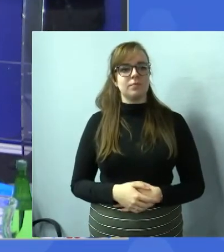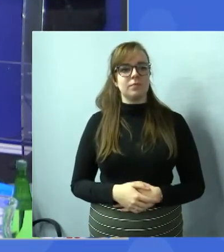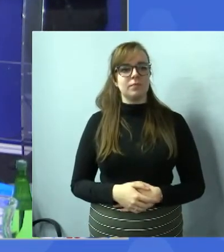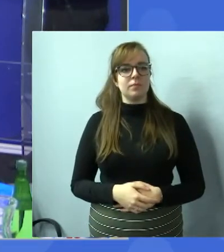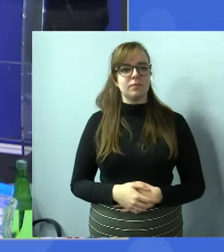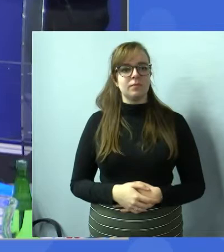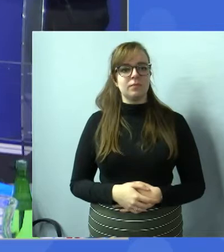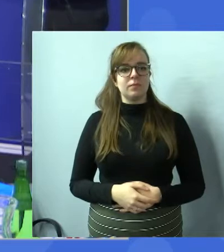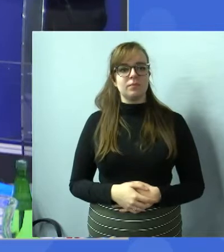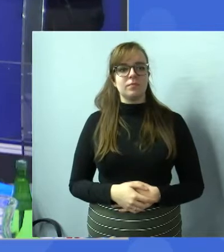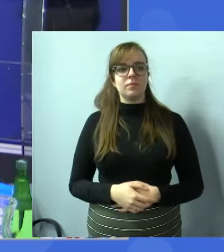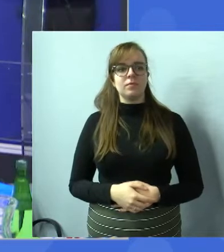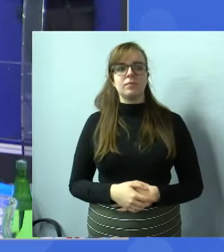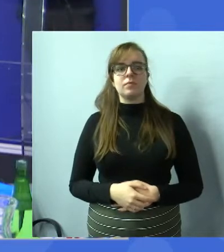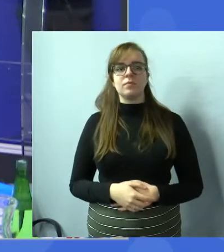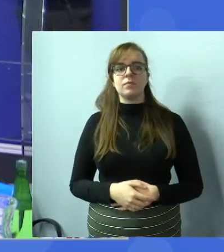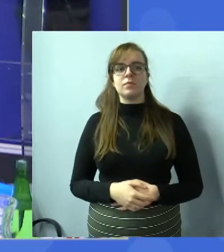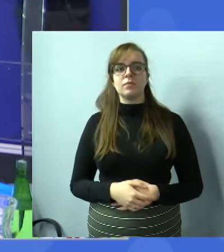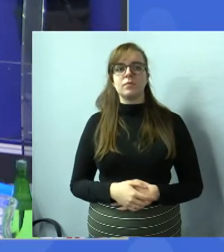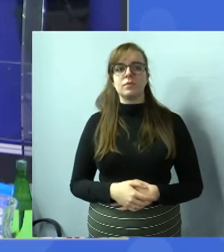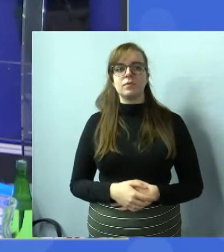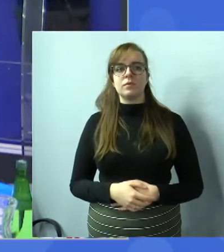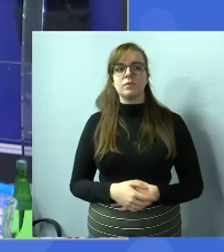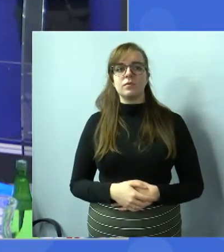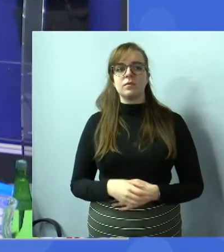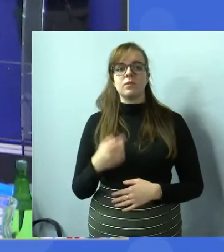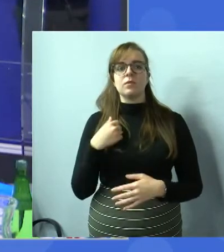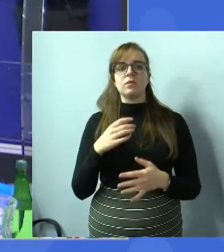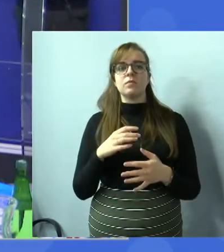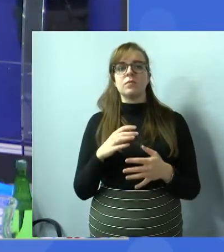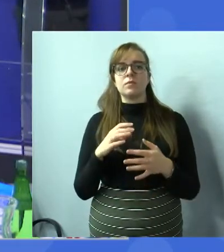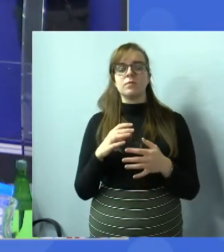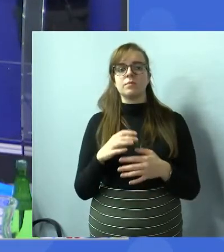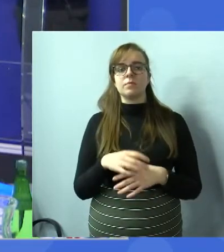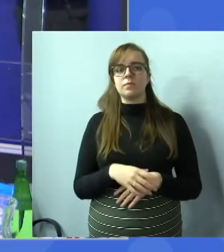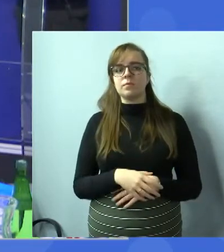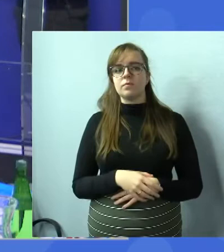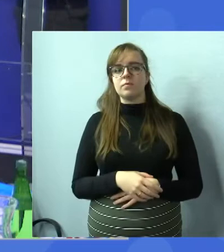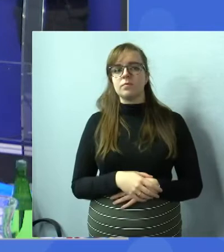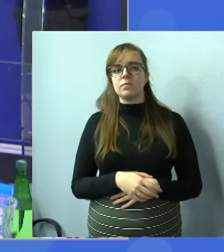you sure got them there as an option you also have it wouldn't be decades in the